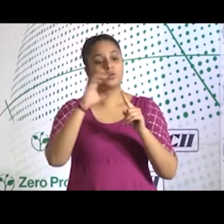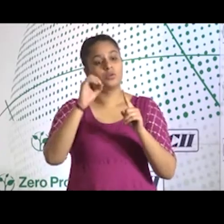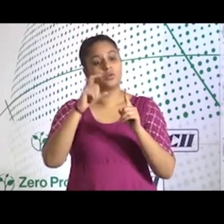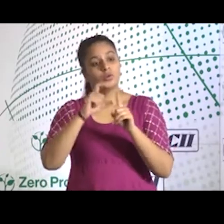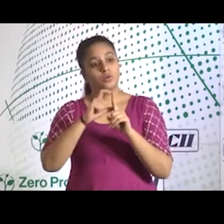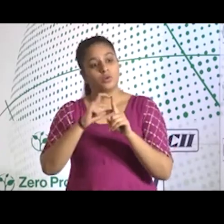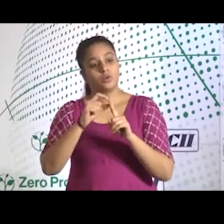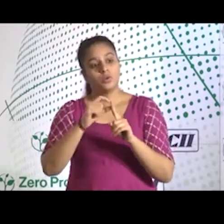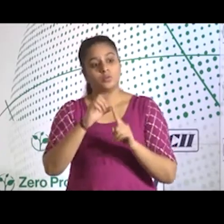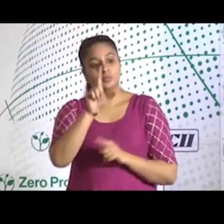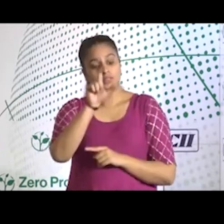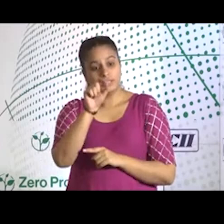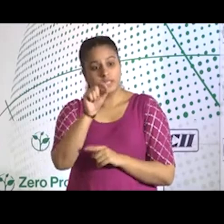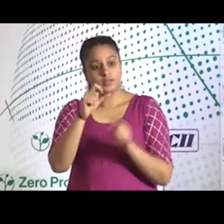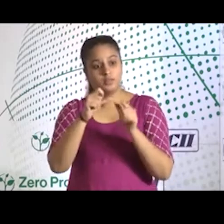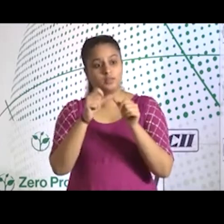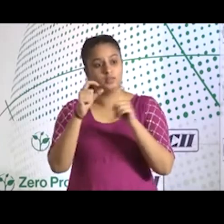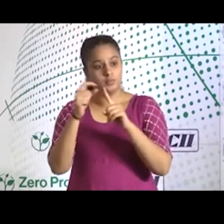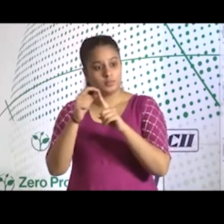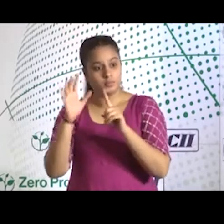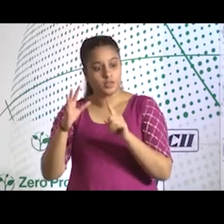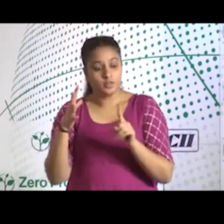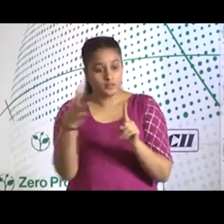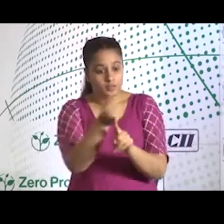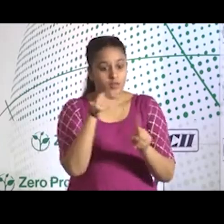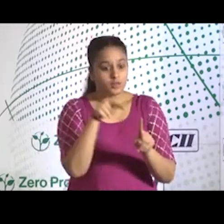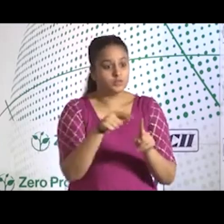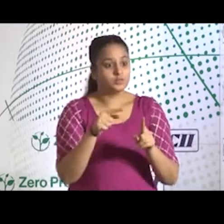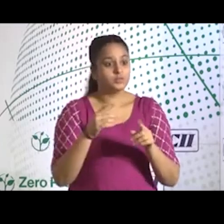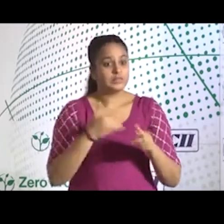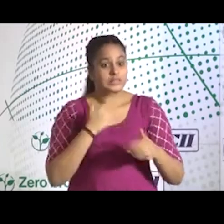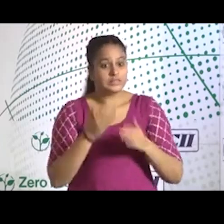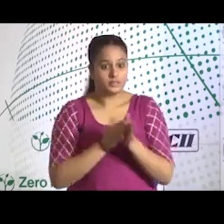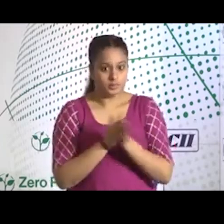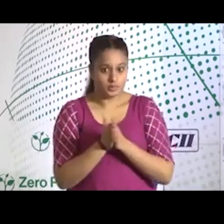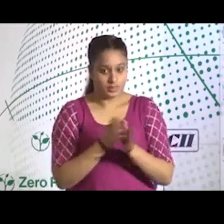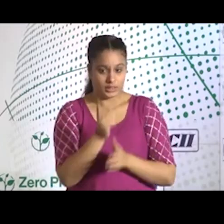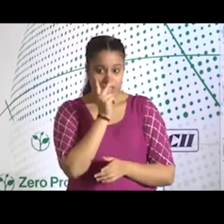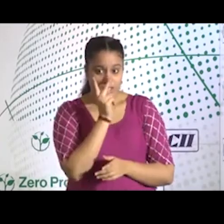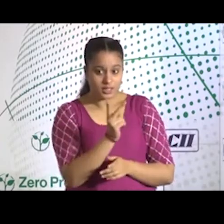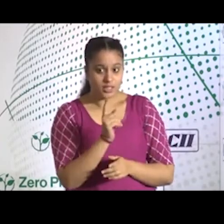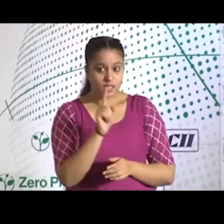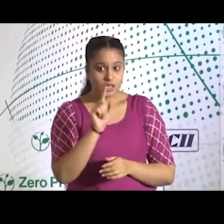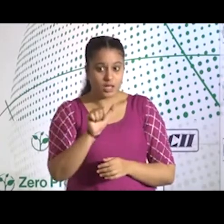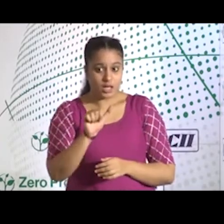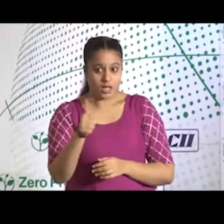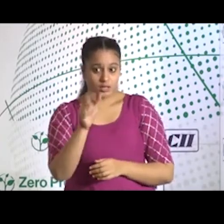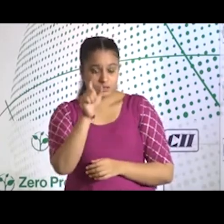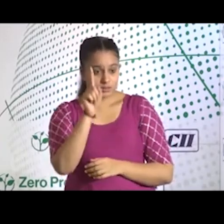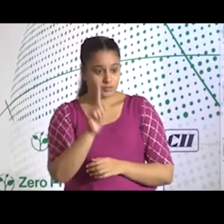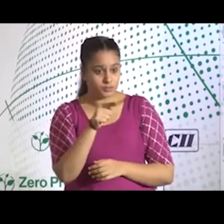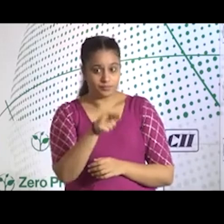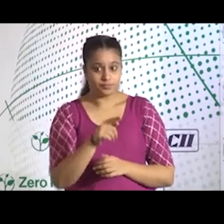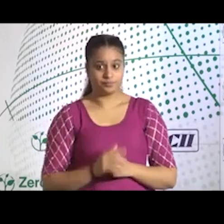how accessibility they were and they found this really interesting statistic. You know, it's also another one of these eye opening moments for me